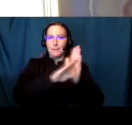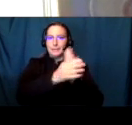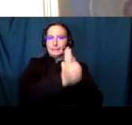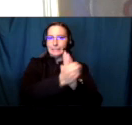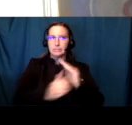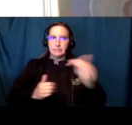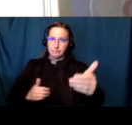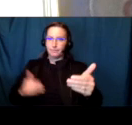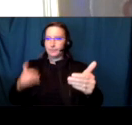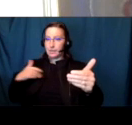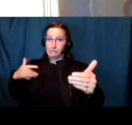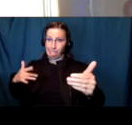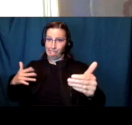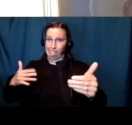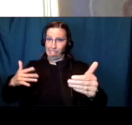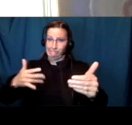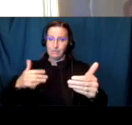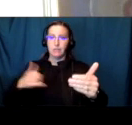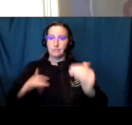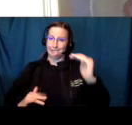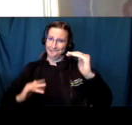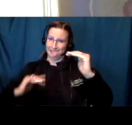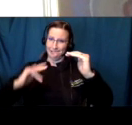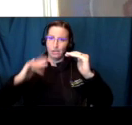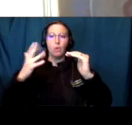But we always want to present it in a normal sequential order.